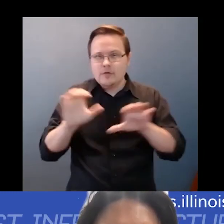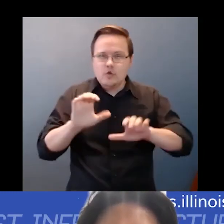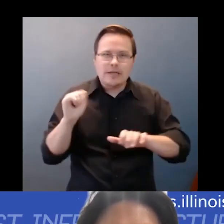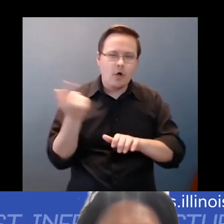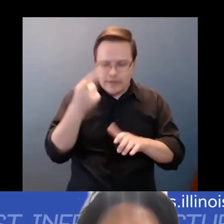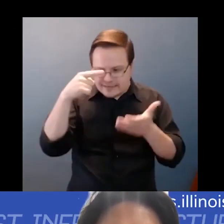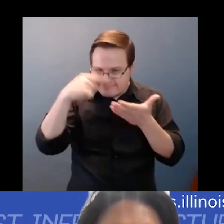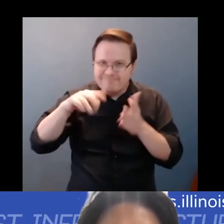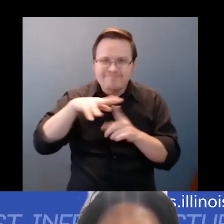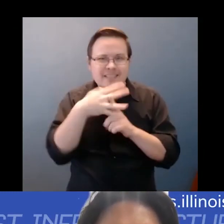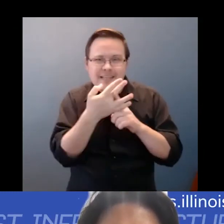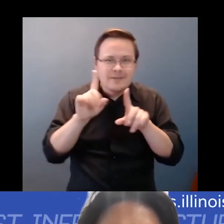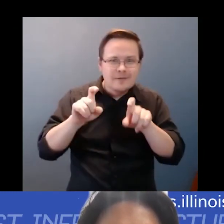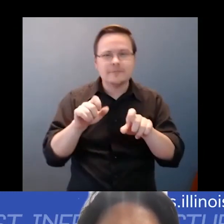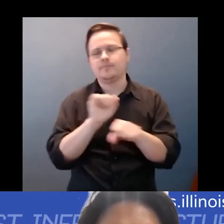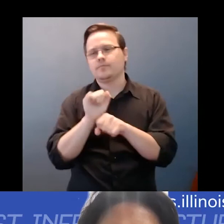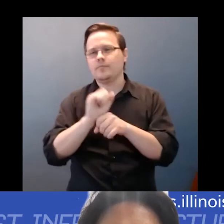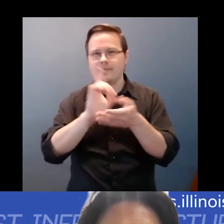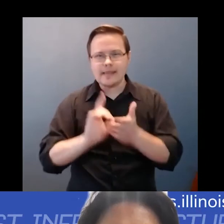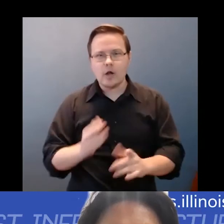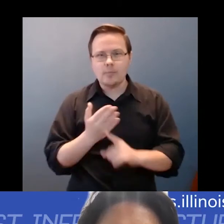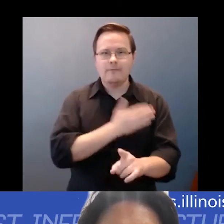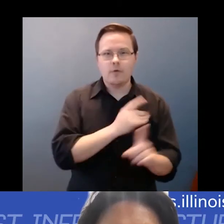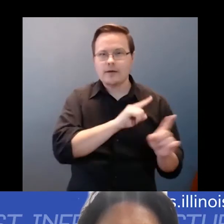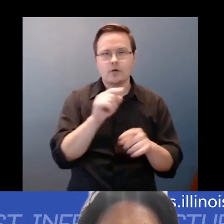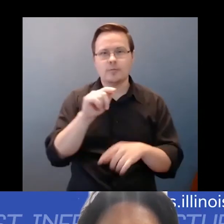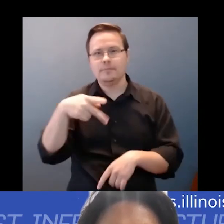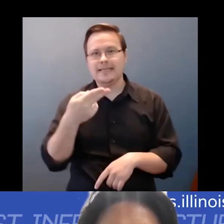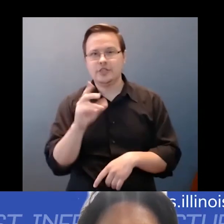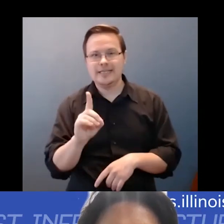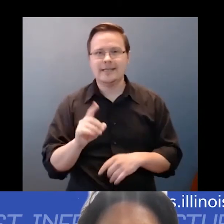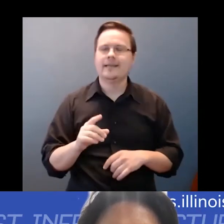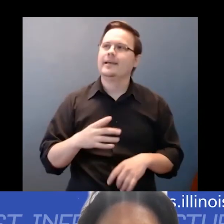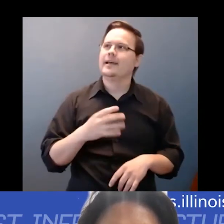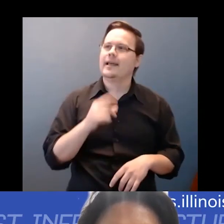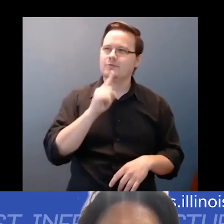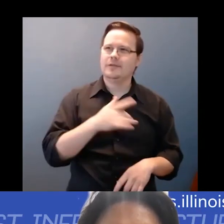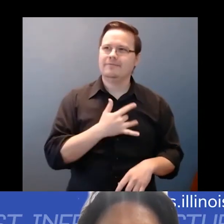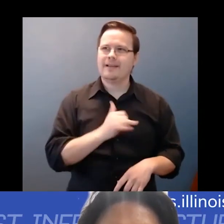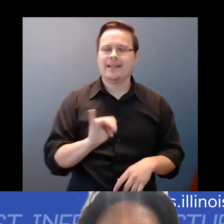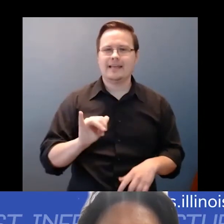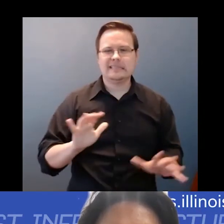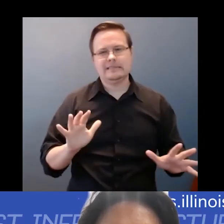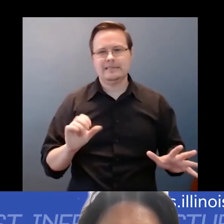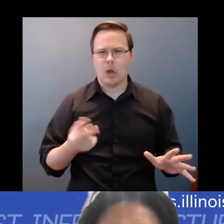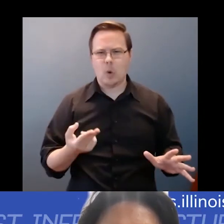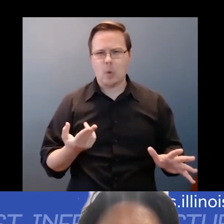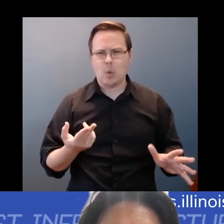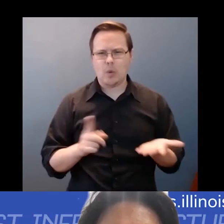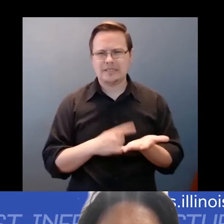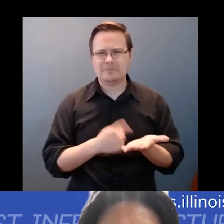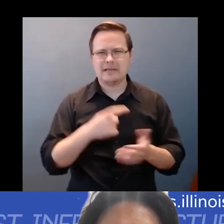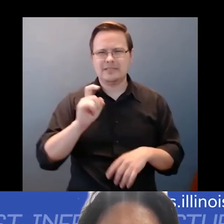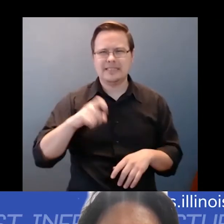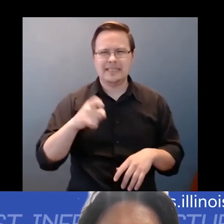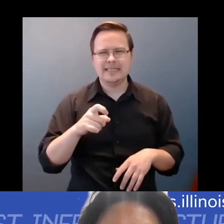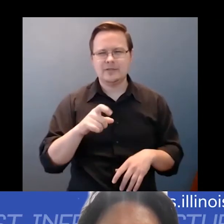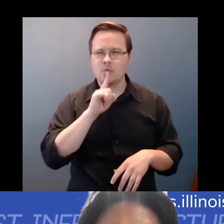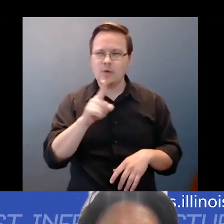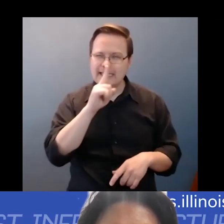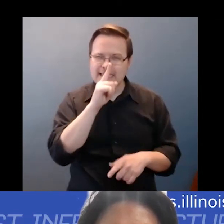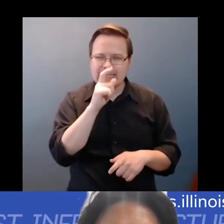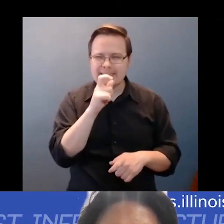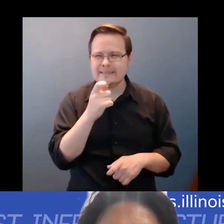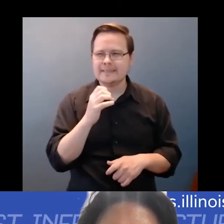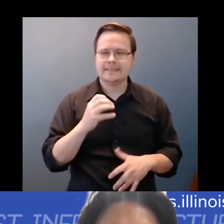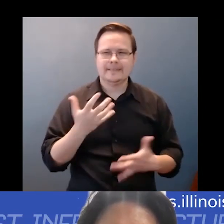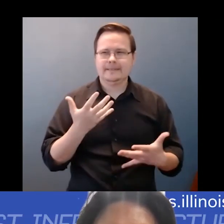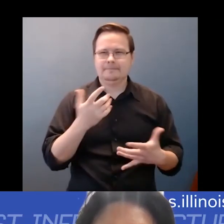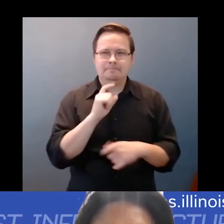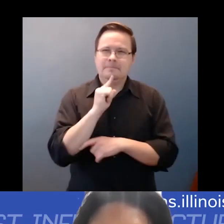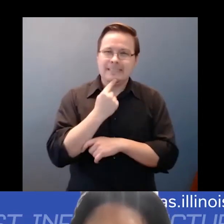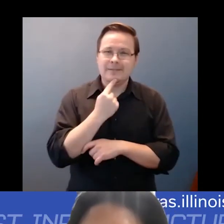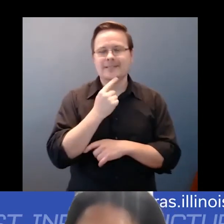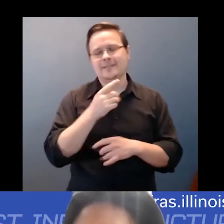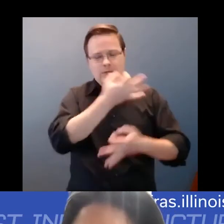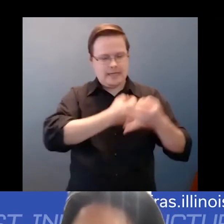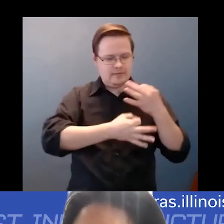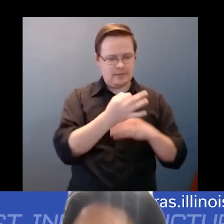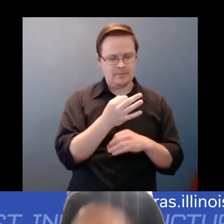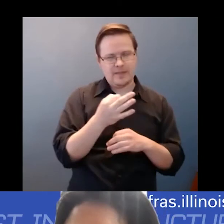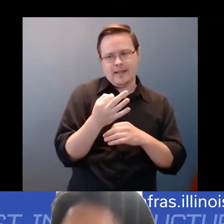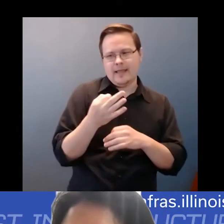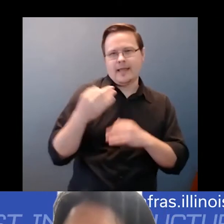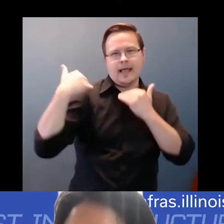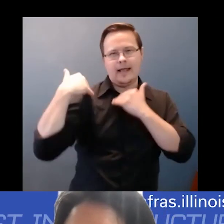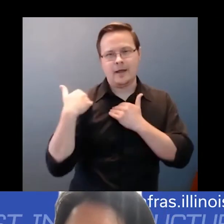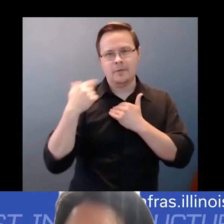I've been trained to do all this in depth contextual inquiry is I worked as a designer, before I went to do my PhD. And this really felt like, Oh, you know, sometimes the needs like pretty acute and as long as we kind of substituted accountability for